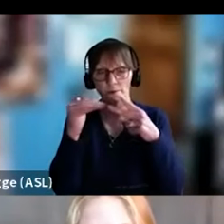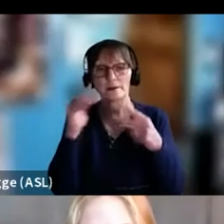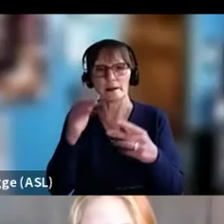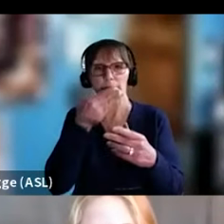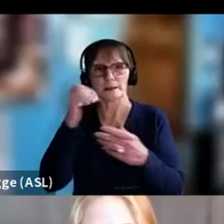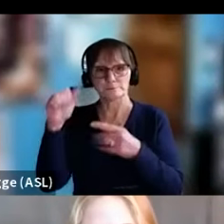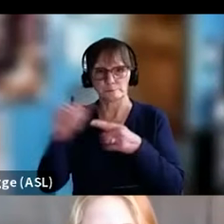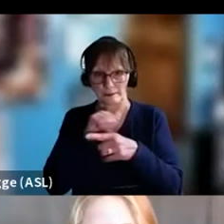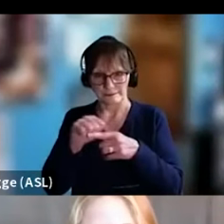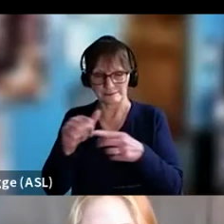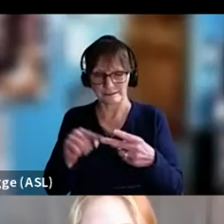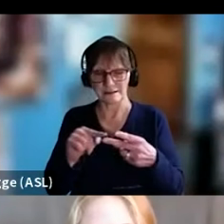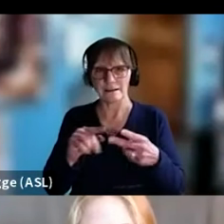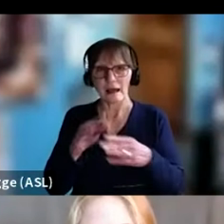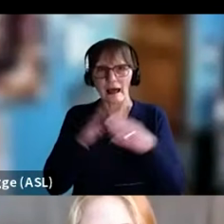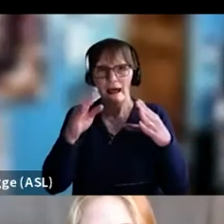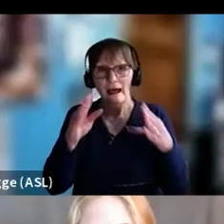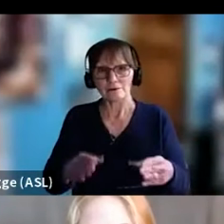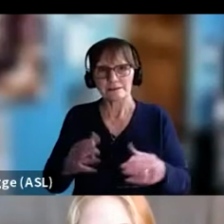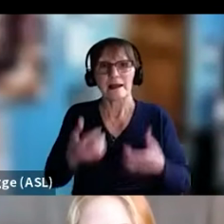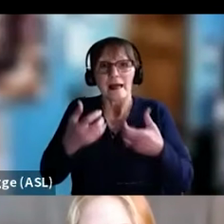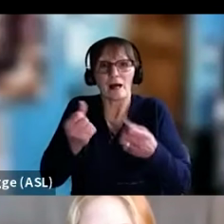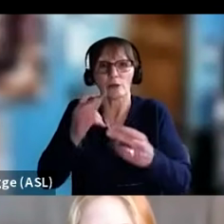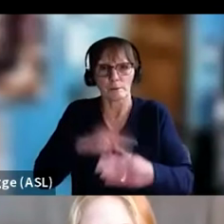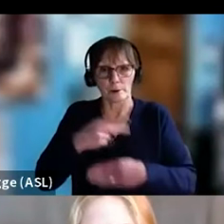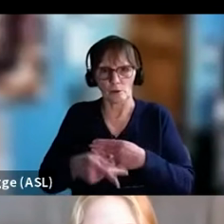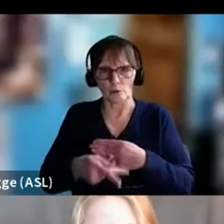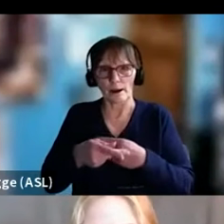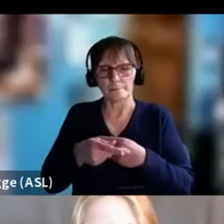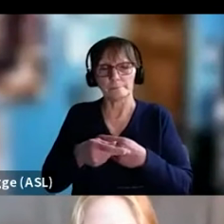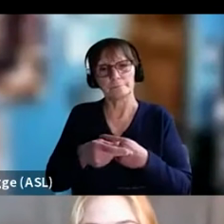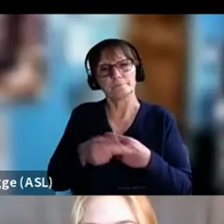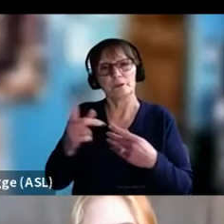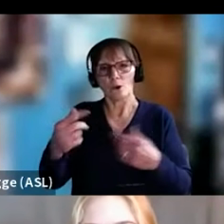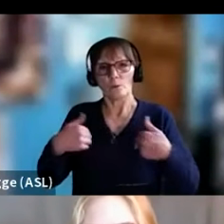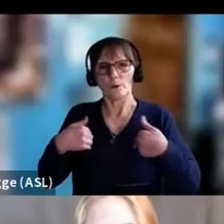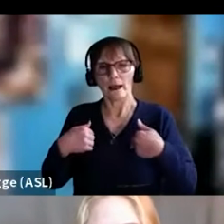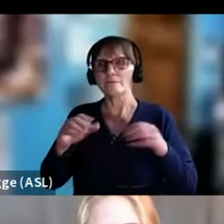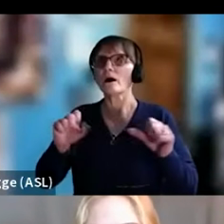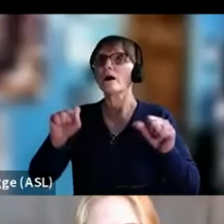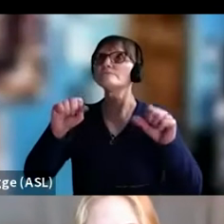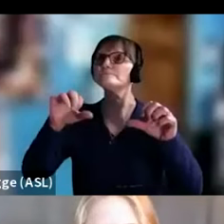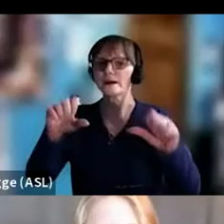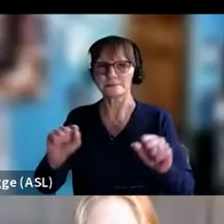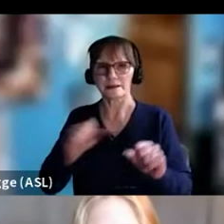is housing health programs. We have a fantastic aging and disability program